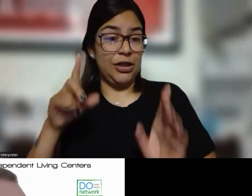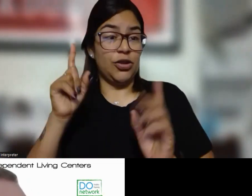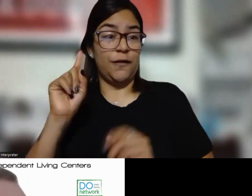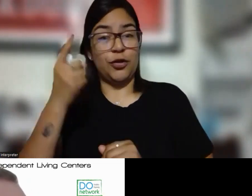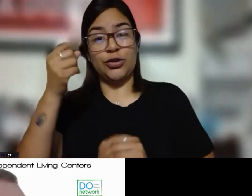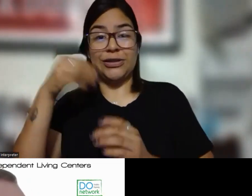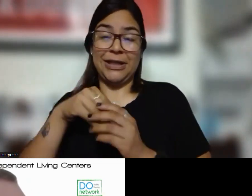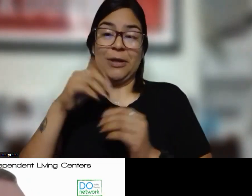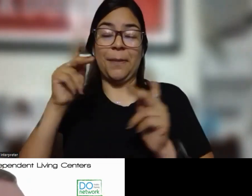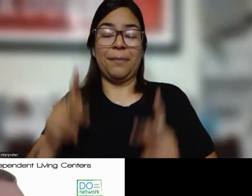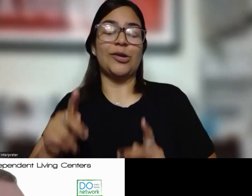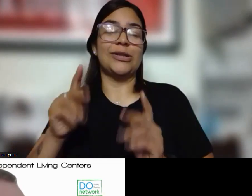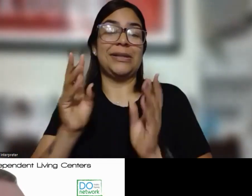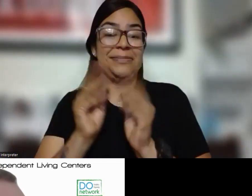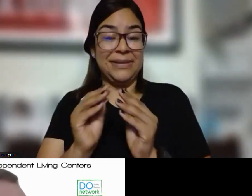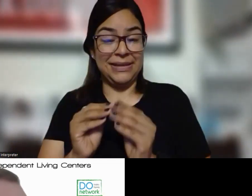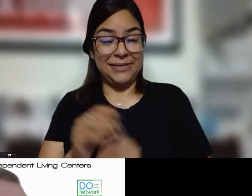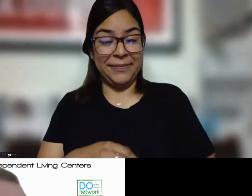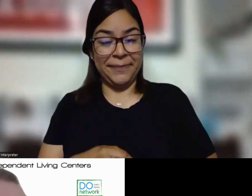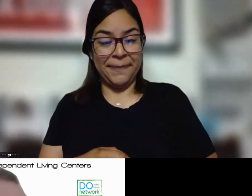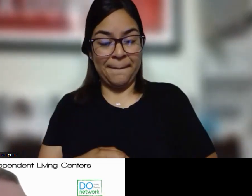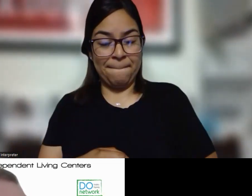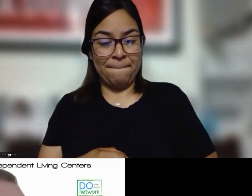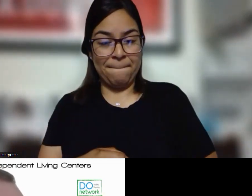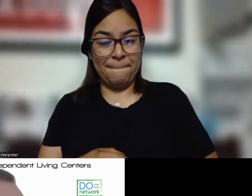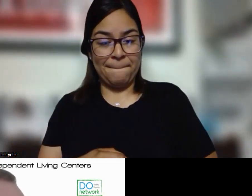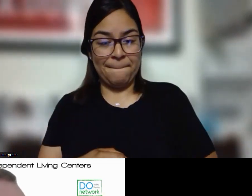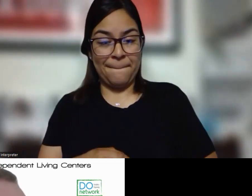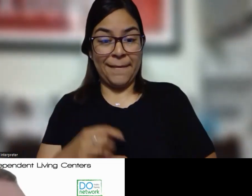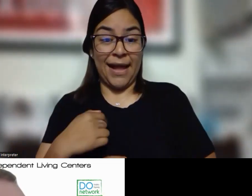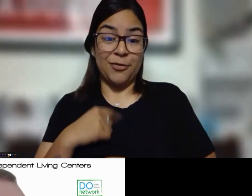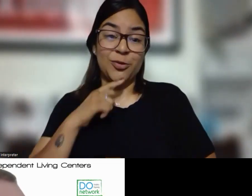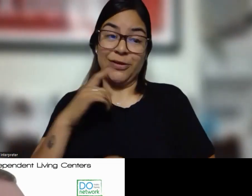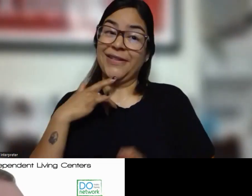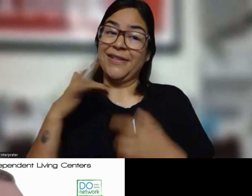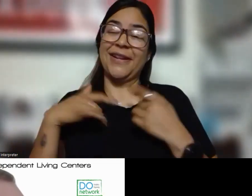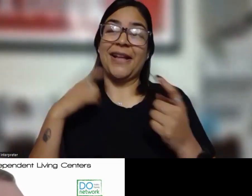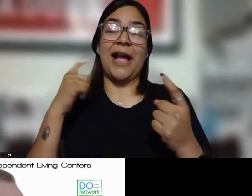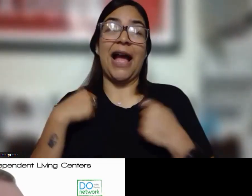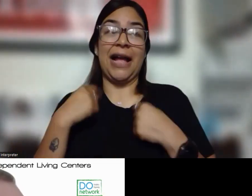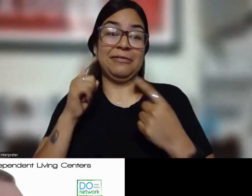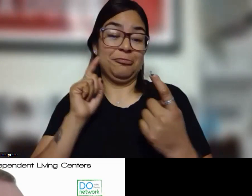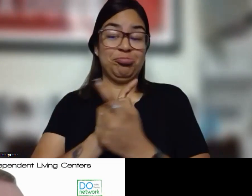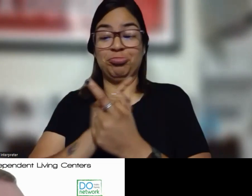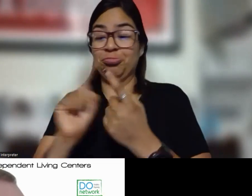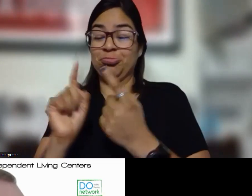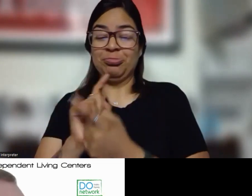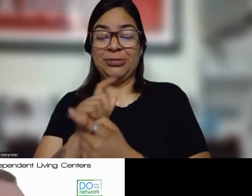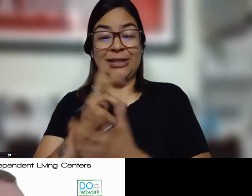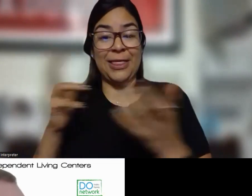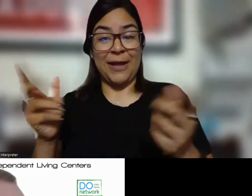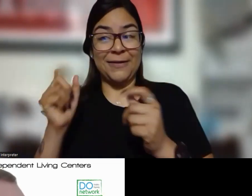years um with very exciting for me to get to meet uh a lot of our EDS in person um we had